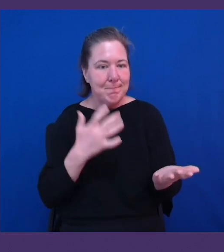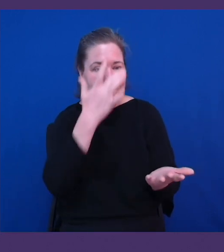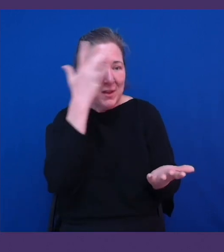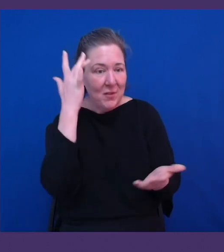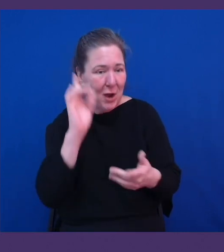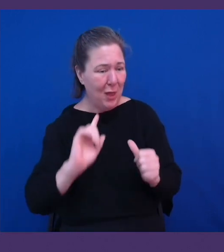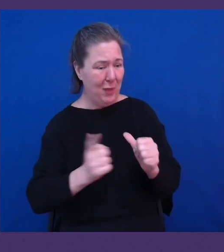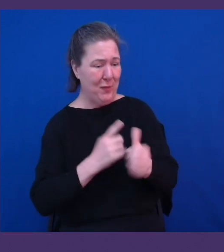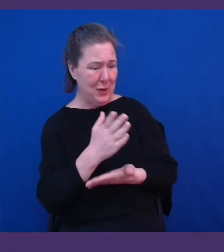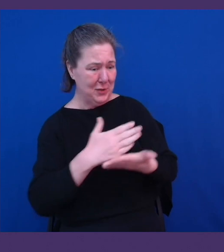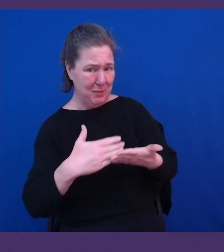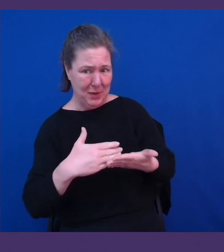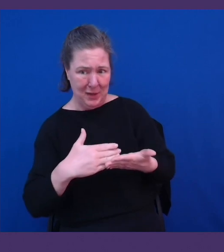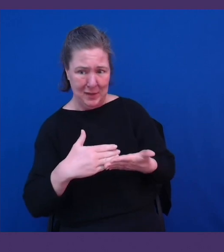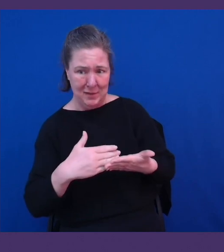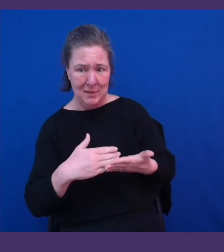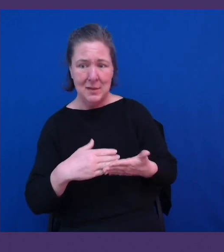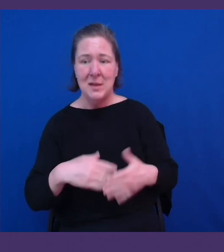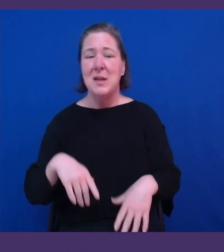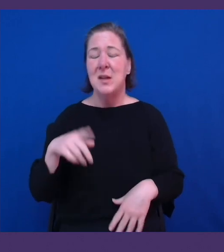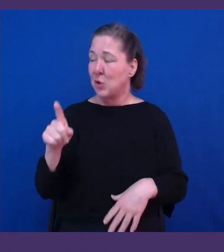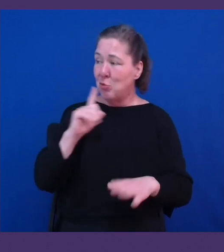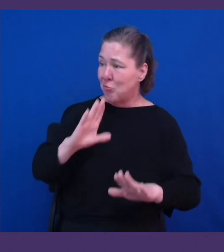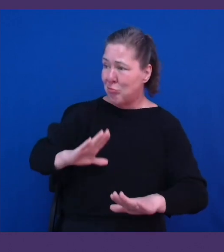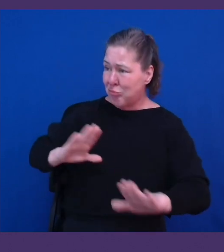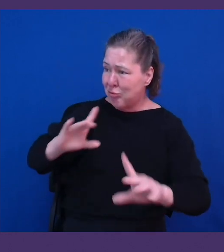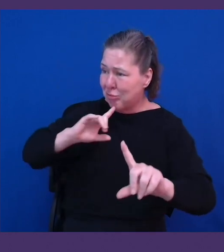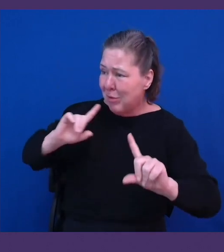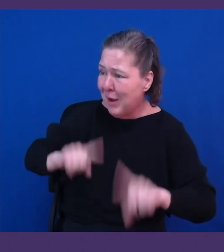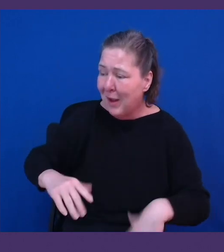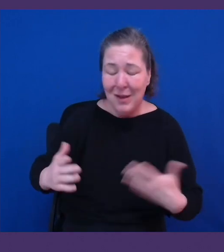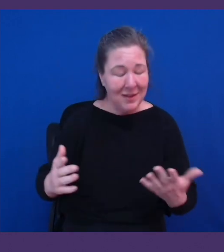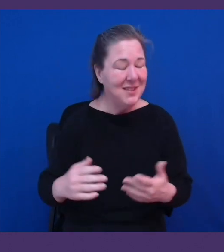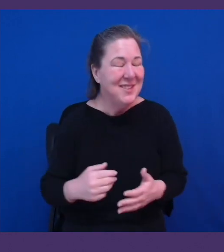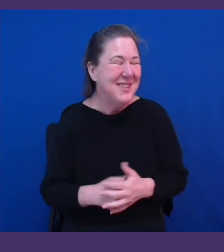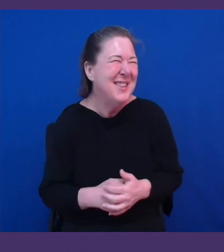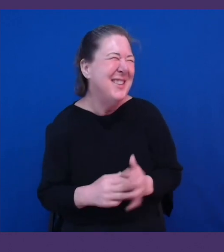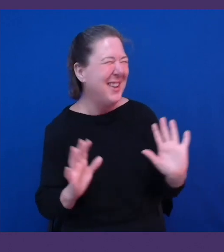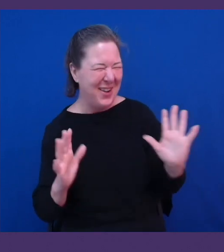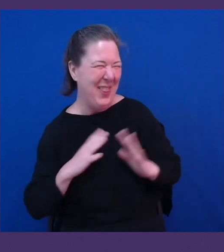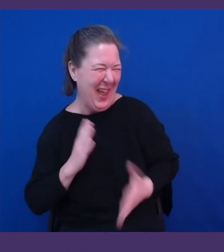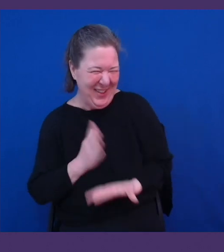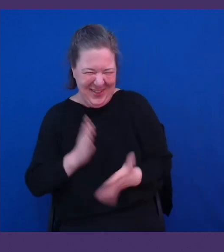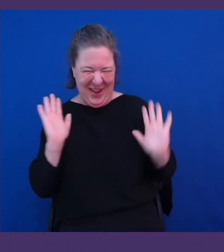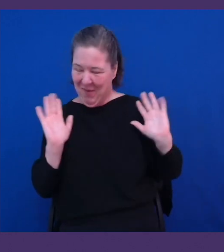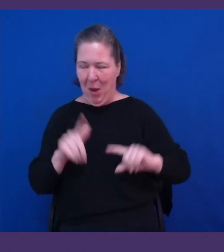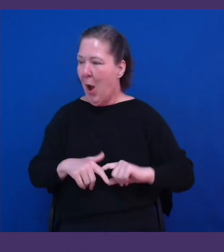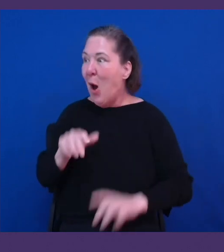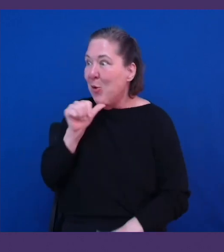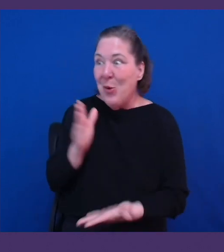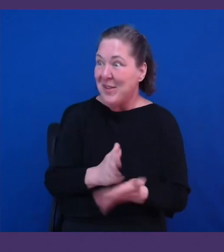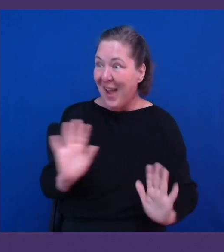Jamie Dean: Well, you did a great job answering it. Léonie Watson: I'll stop there then. Jamie Dean: Don't stop yet because I want to ask you about something you just said.